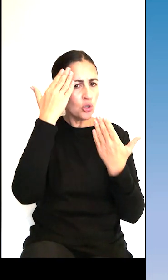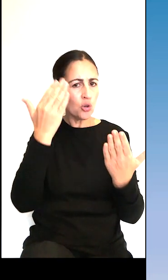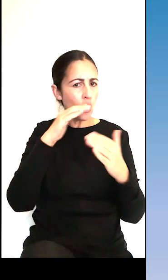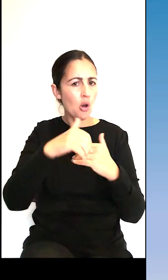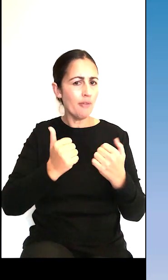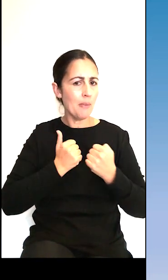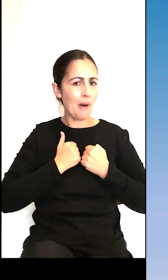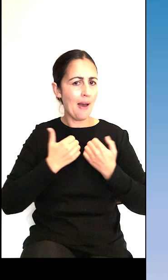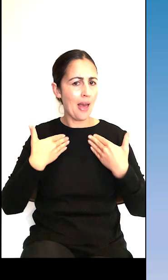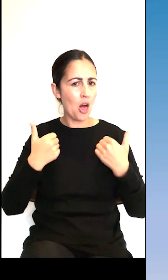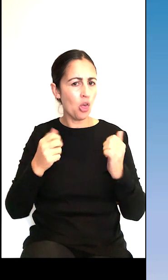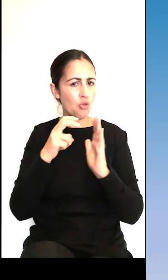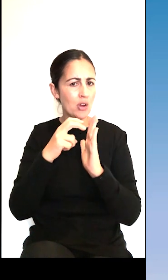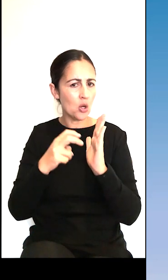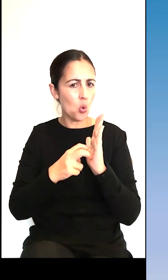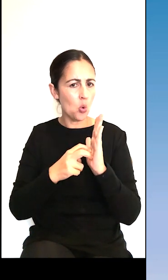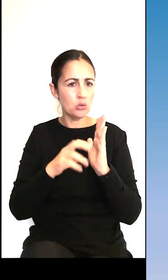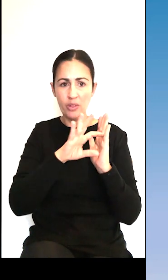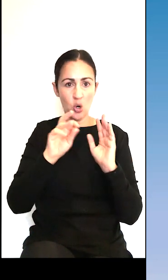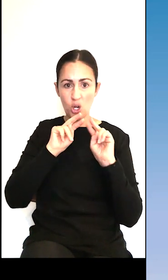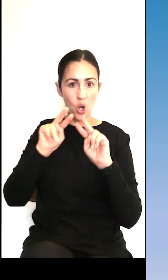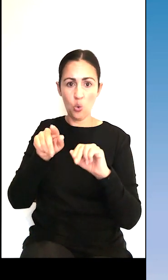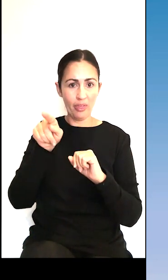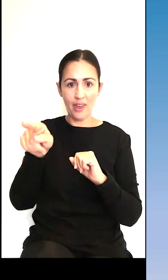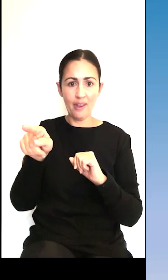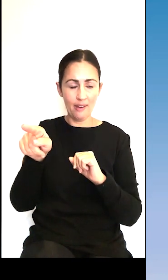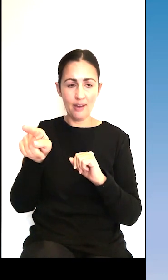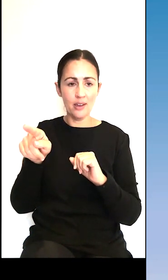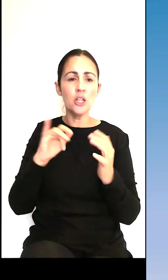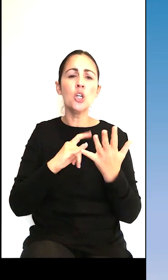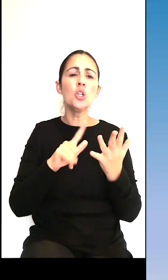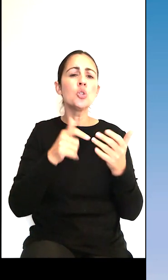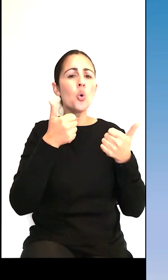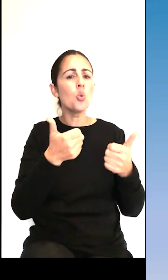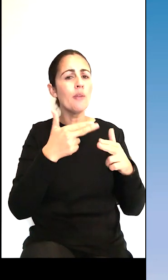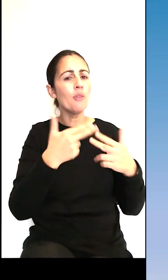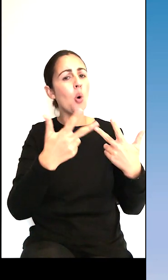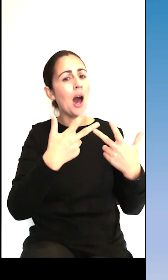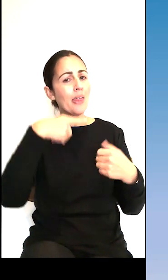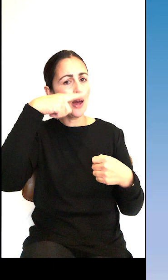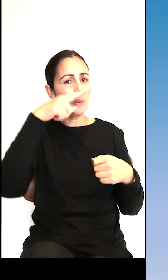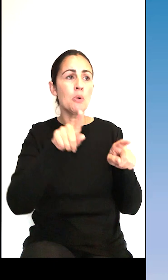They may not automatically look at it. So it's good for others- family and carers.